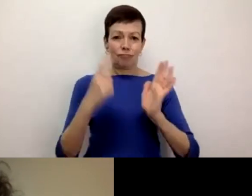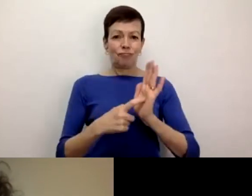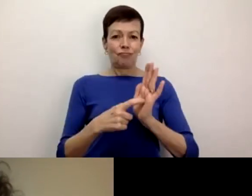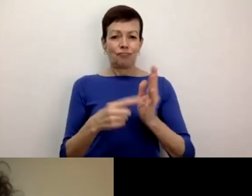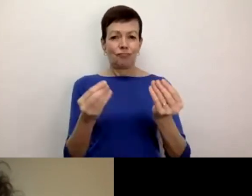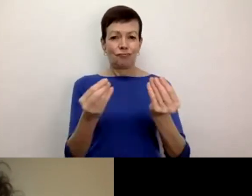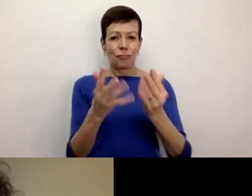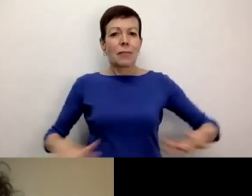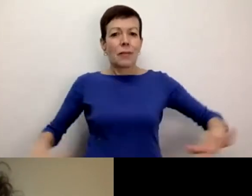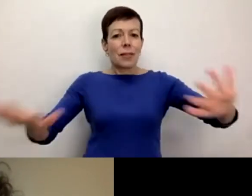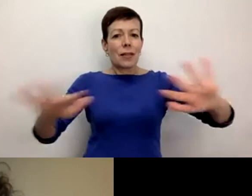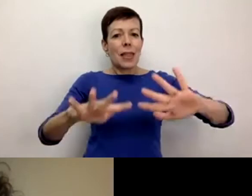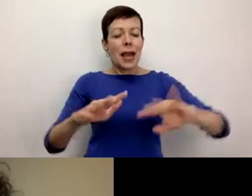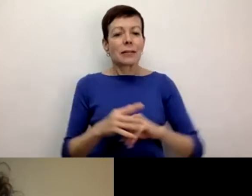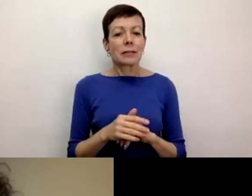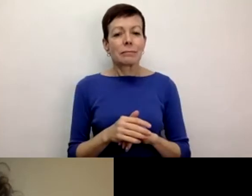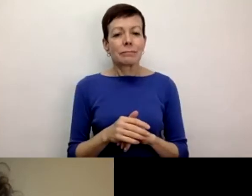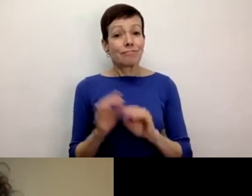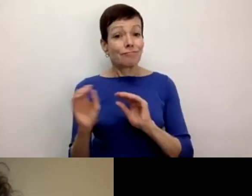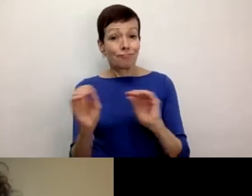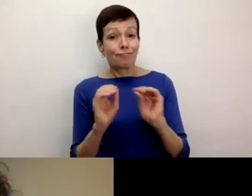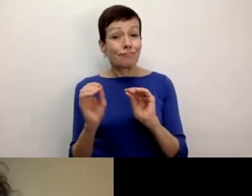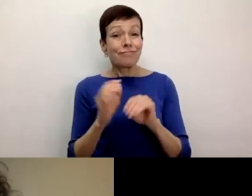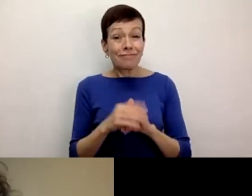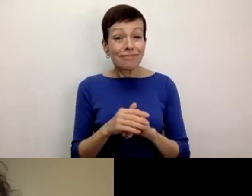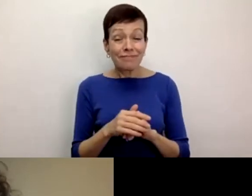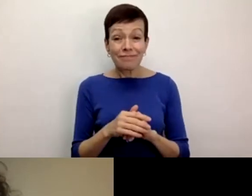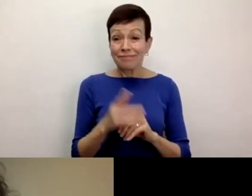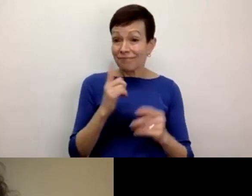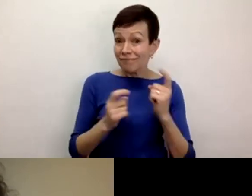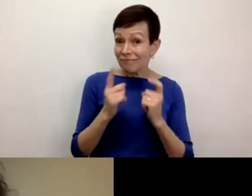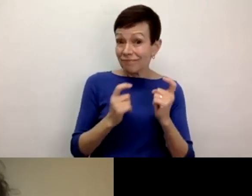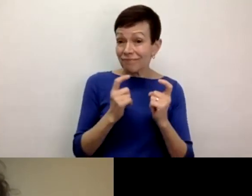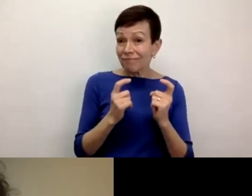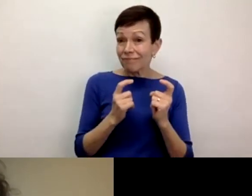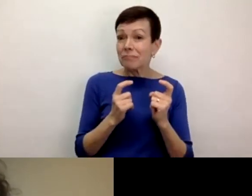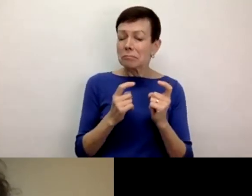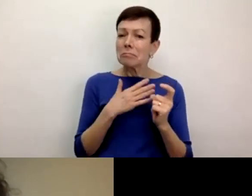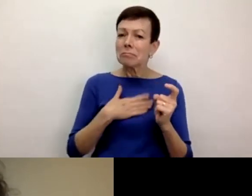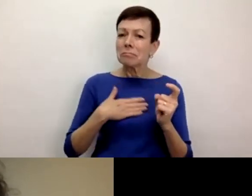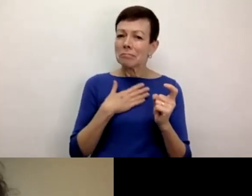And if you have any questions, don't, don't hesitate to ask.